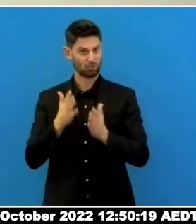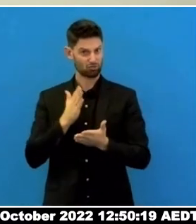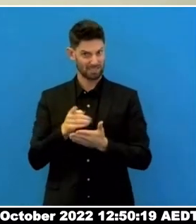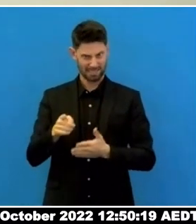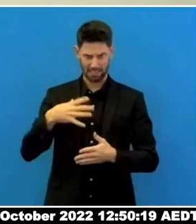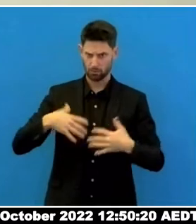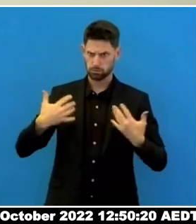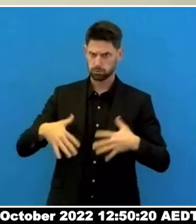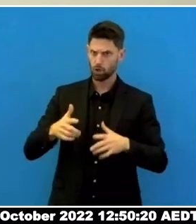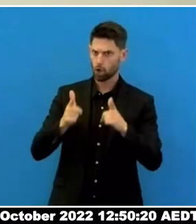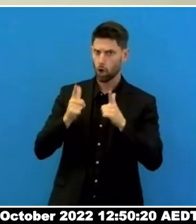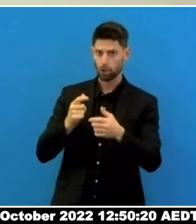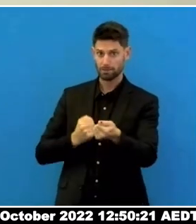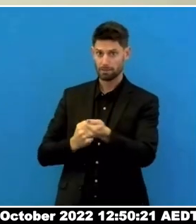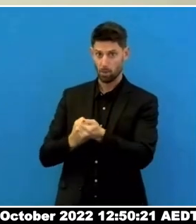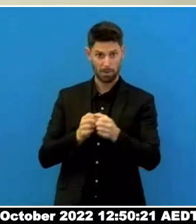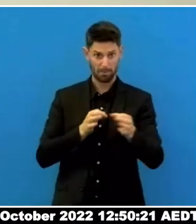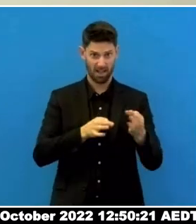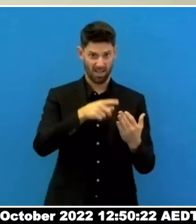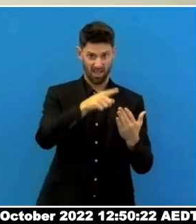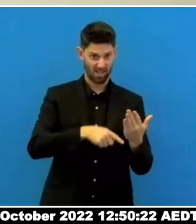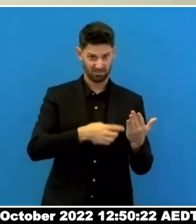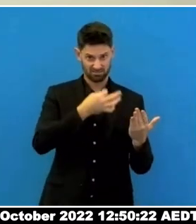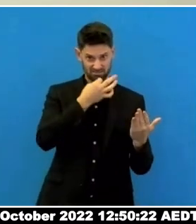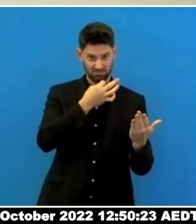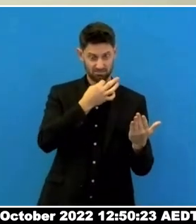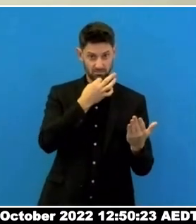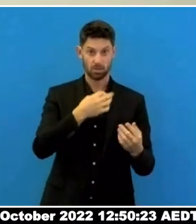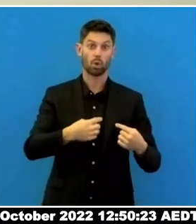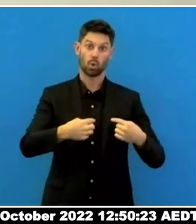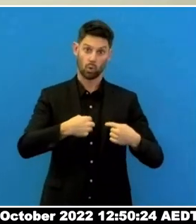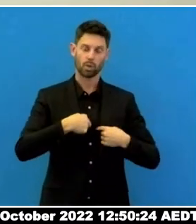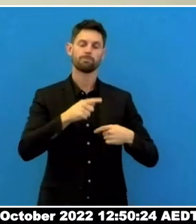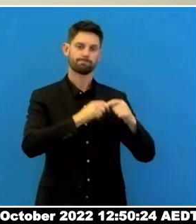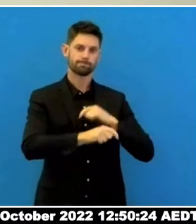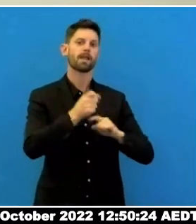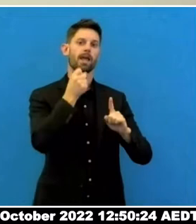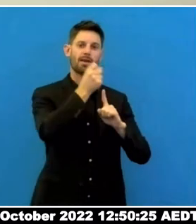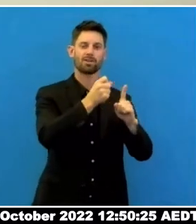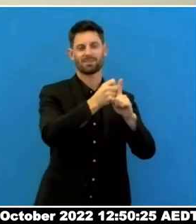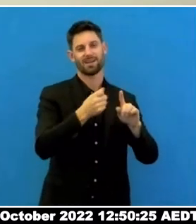We provided you know, we did that advocacy, that is part of the counsellor advocate role, and, you know,